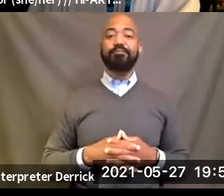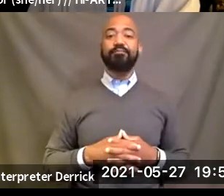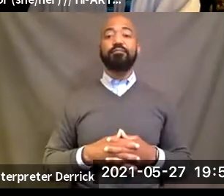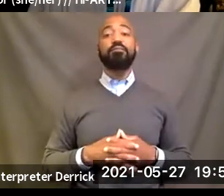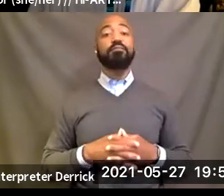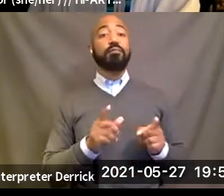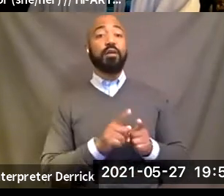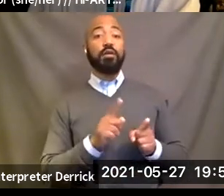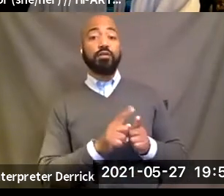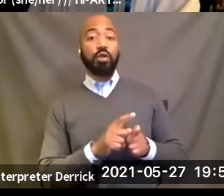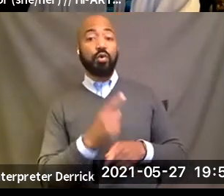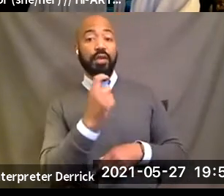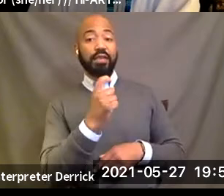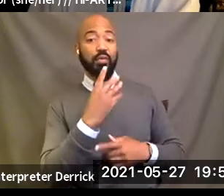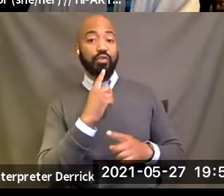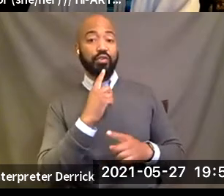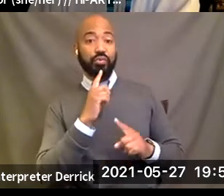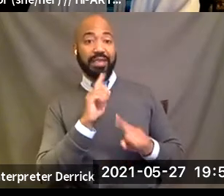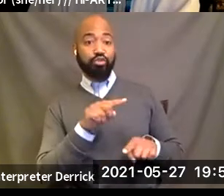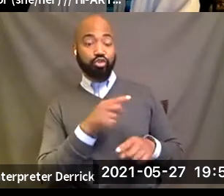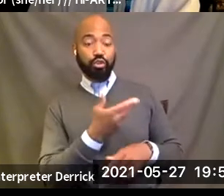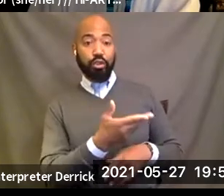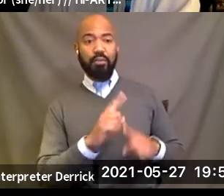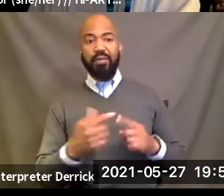Kirya Traber (she/her): So, and this is curious became but i'm Charles asked.